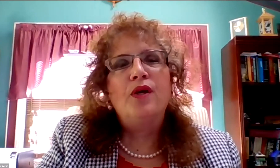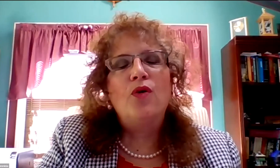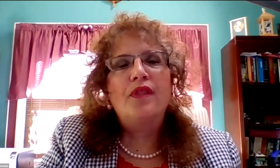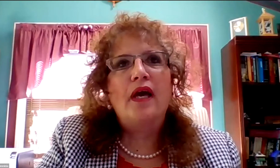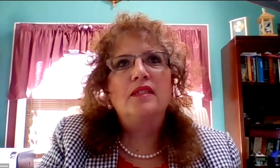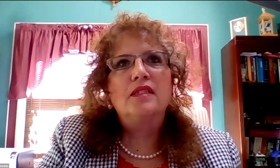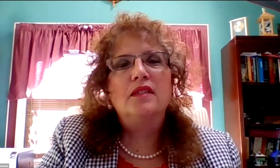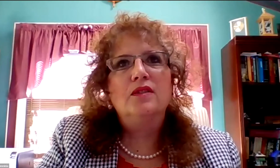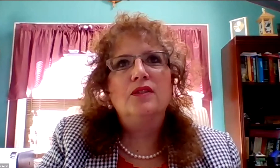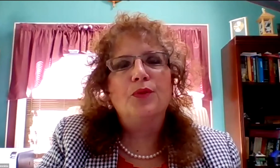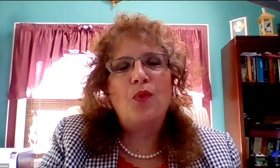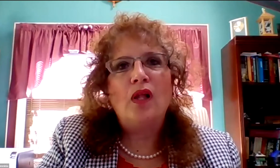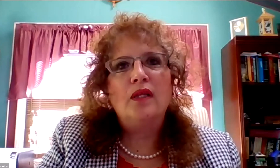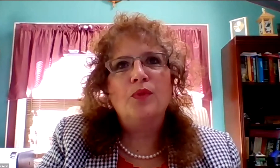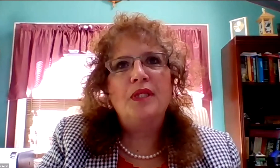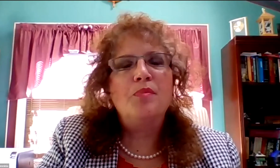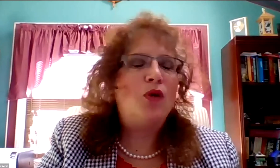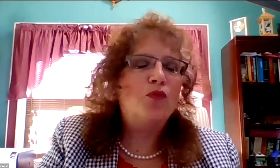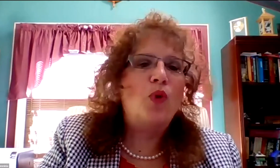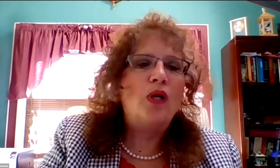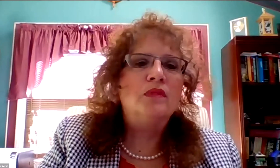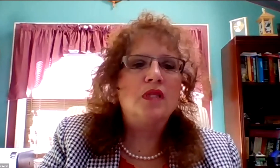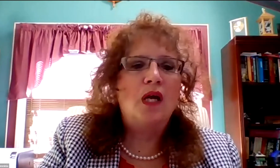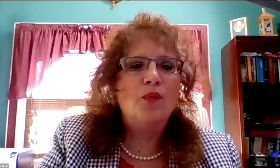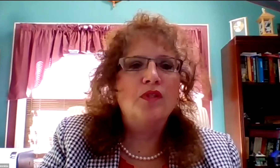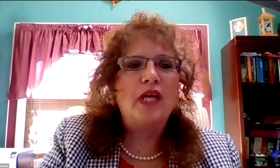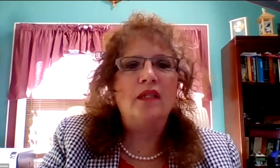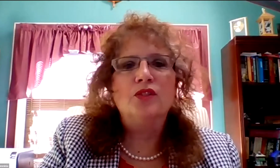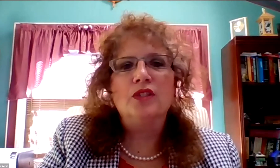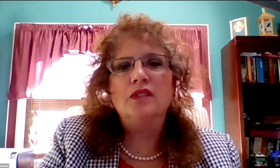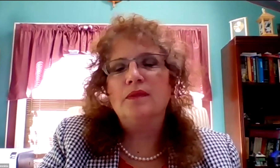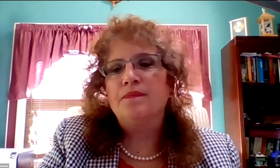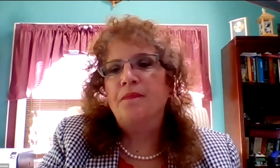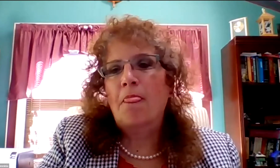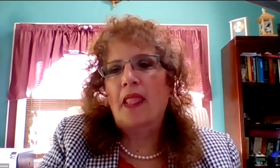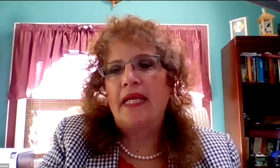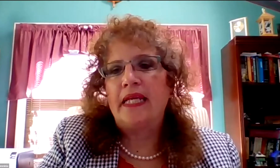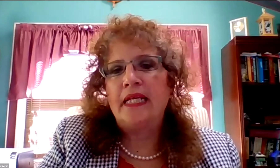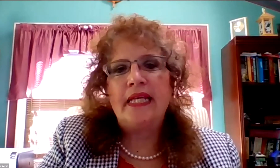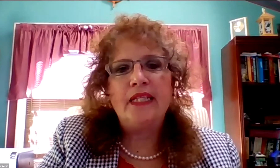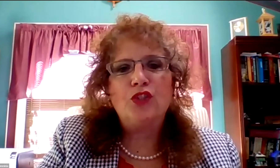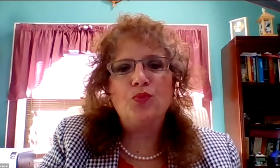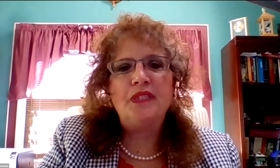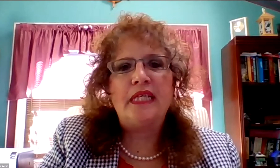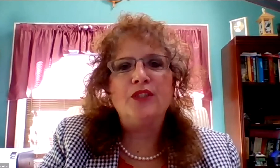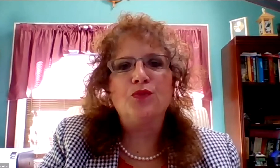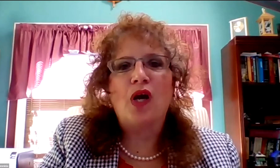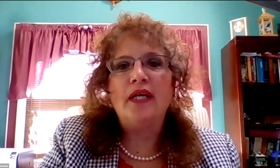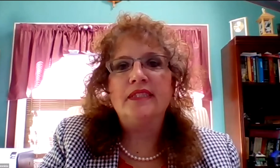We know that while we can be overwhelmed at times with challenges, at NIH we tend to rise